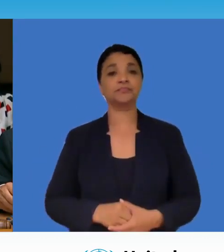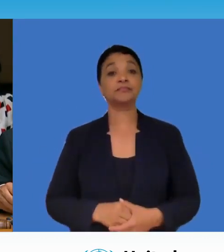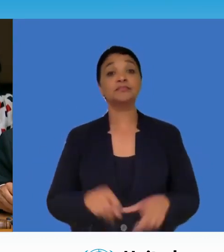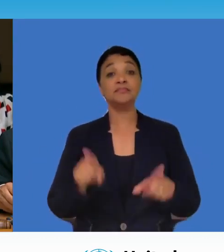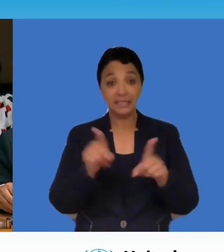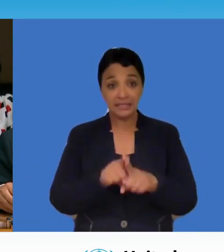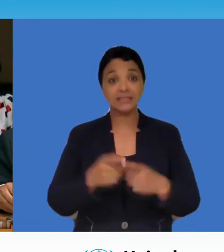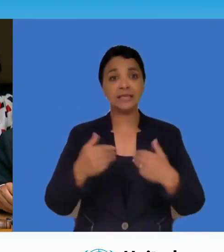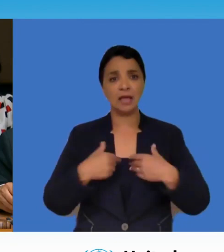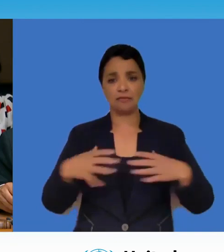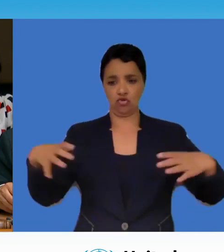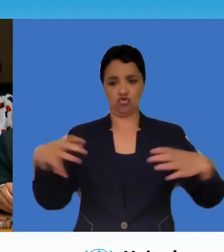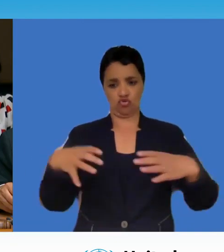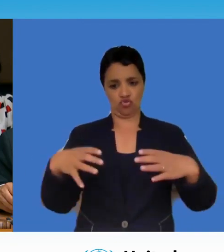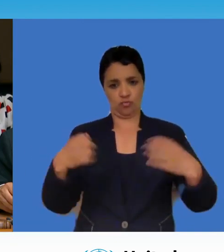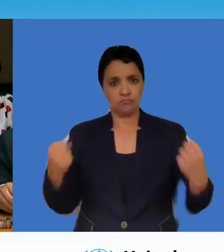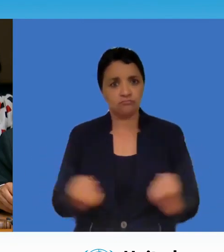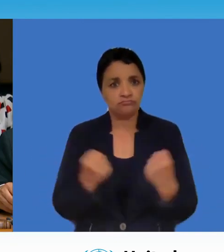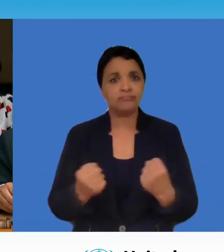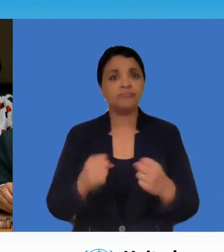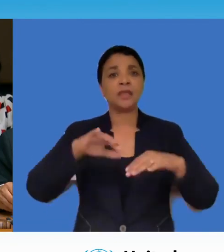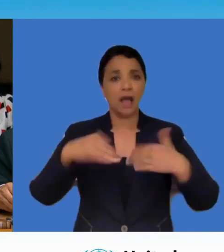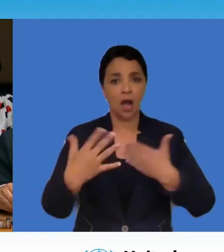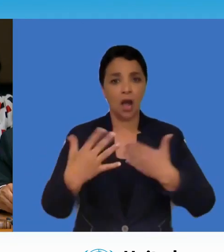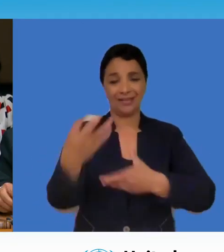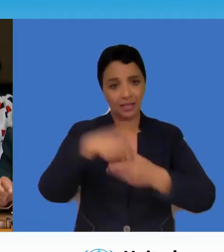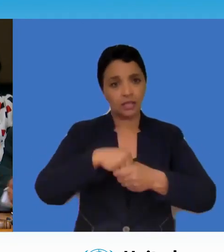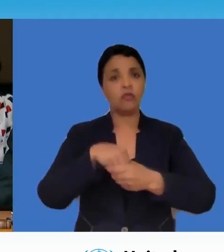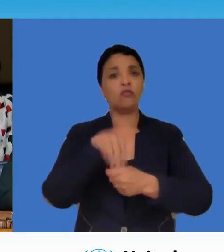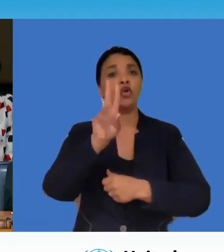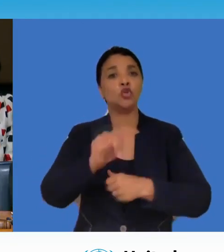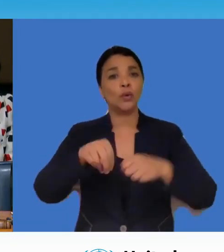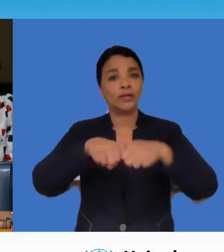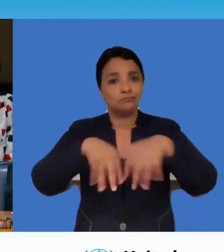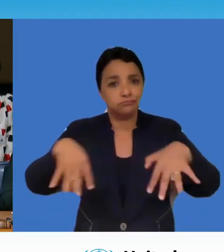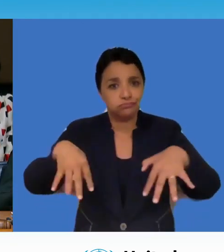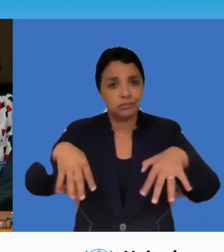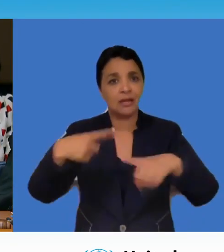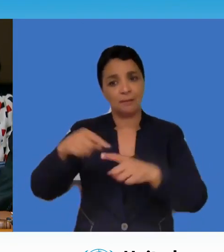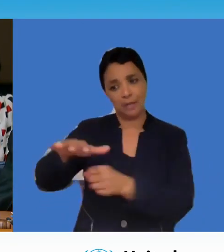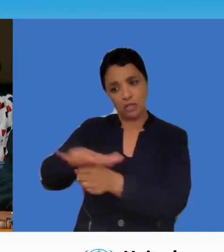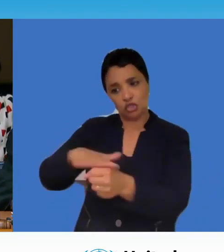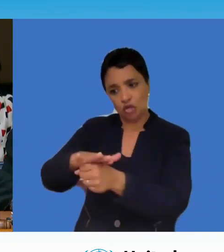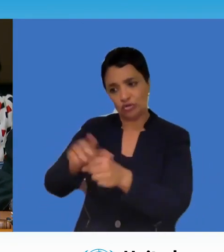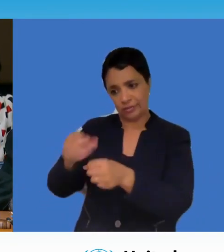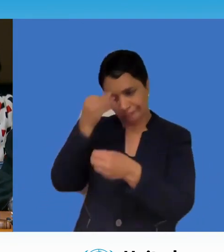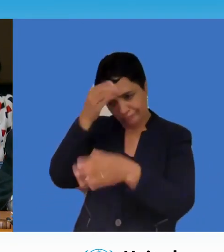by Desa it is the outcome of a collective effort involving United Nations entities country experts